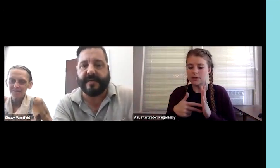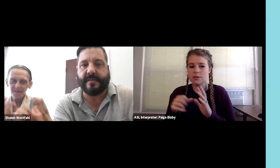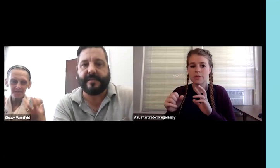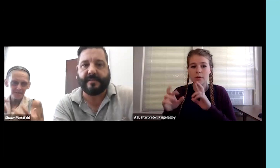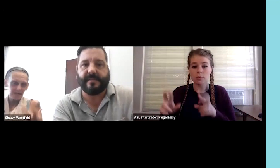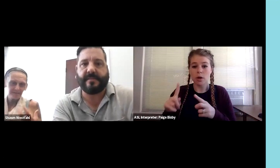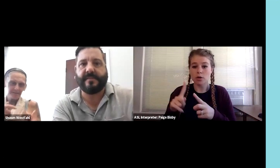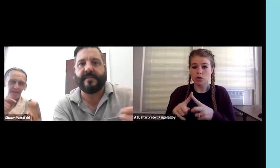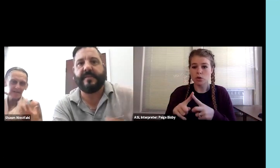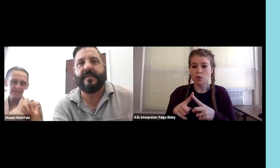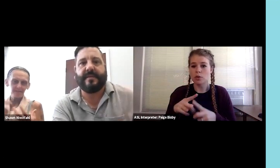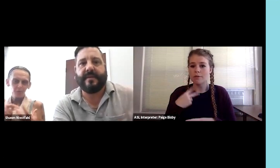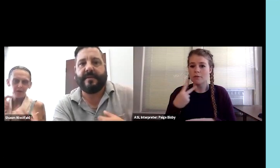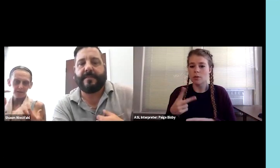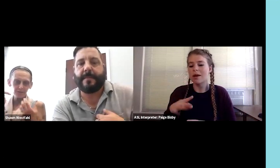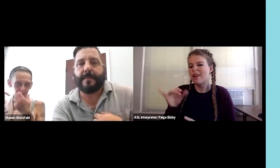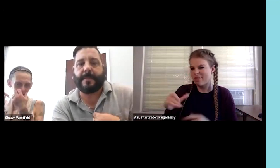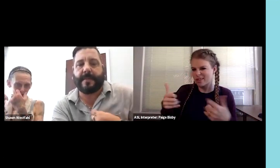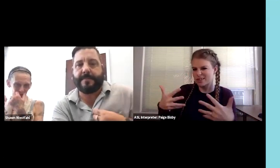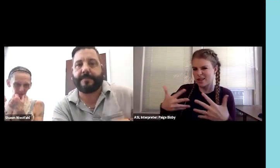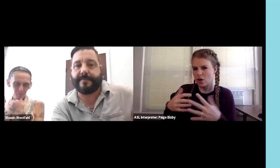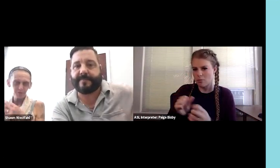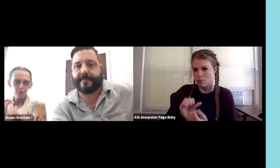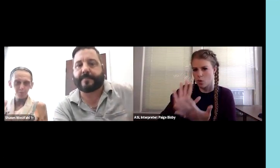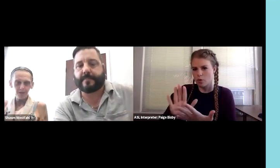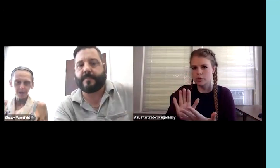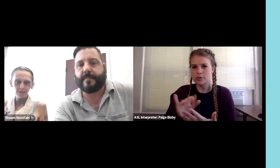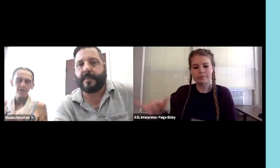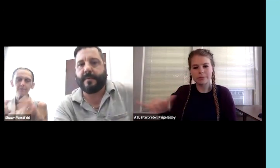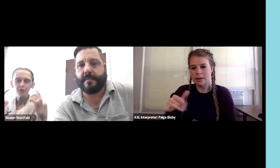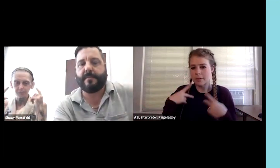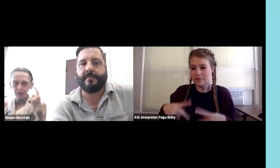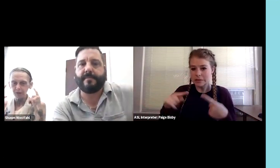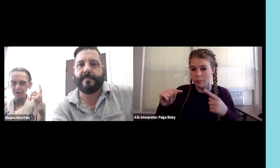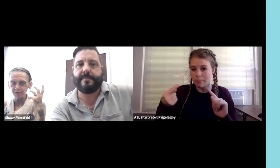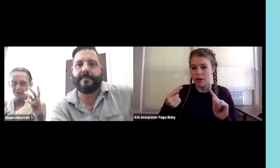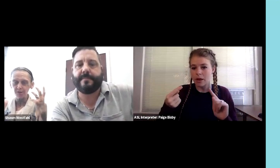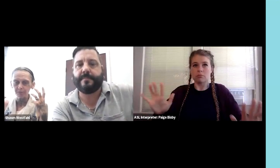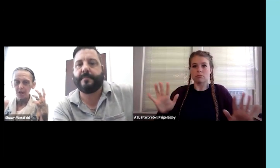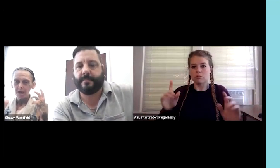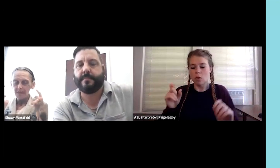It's the scare tactic that gets them awake just like the physical pain or even just because they're still,